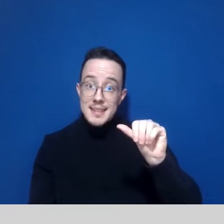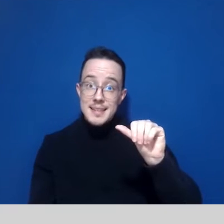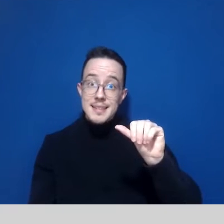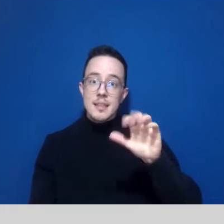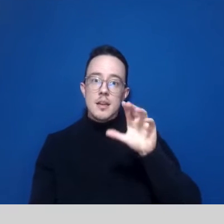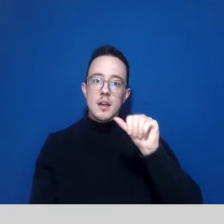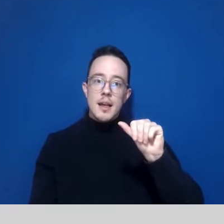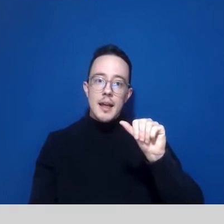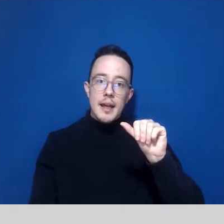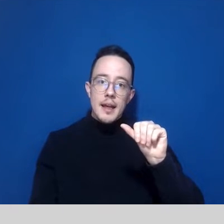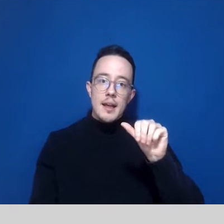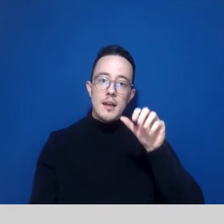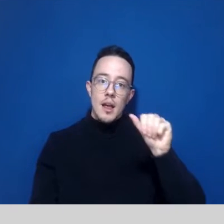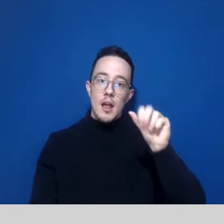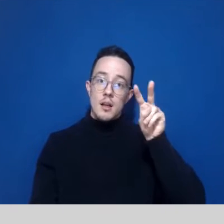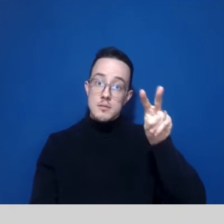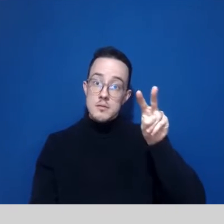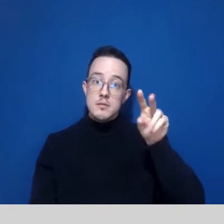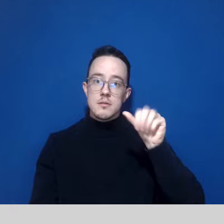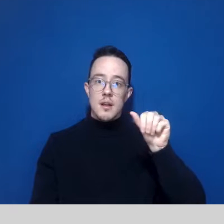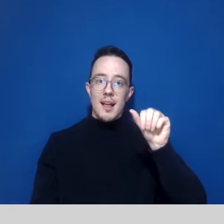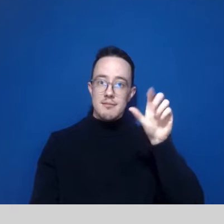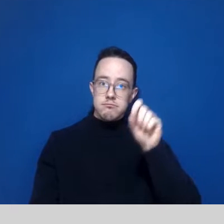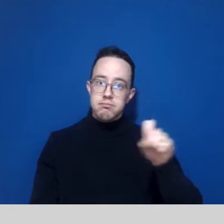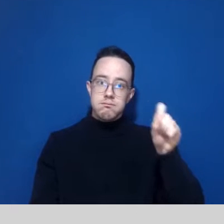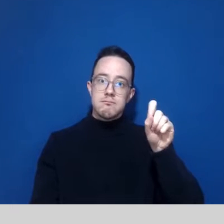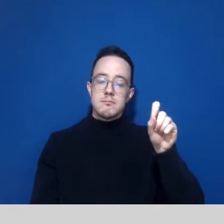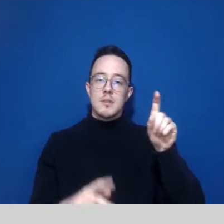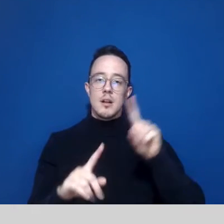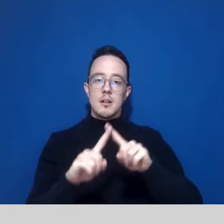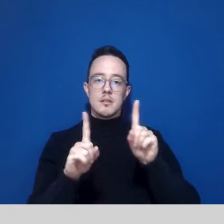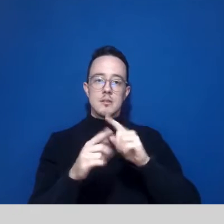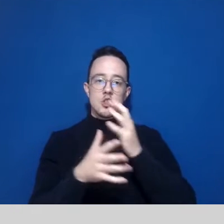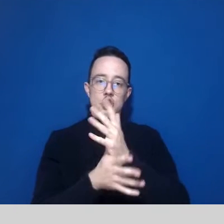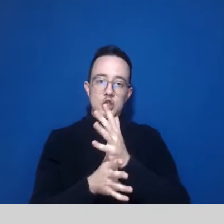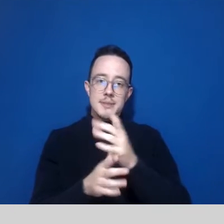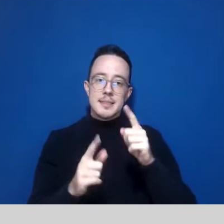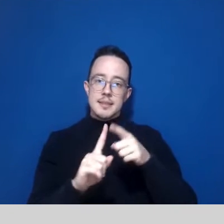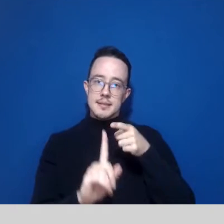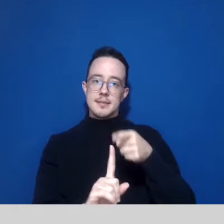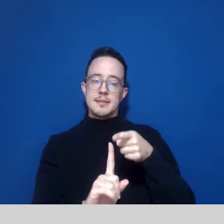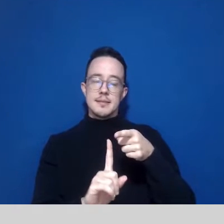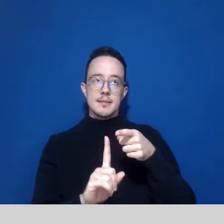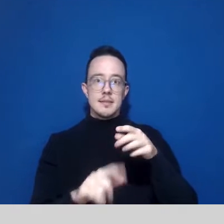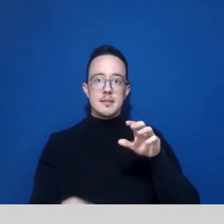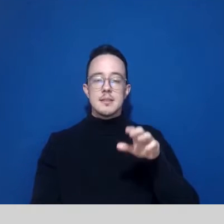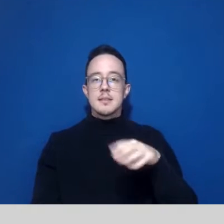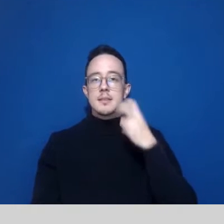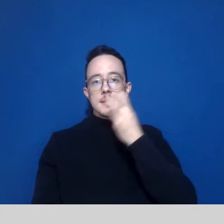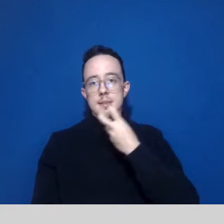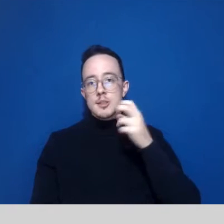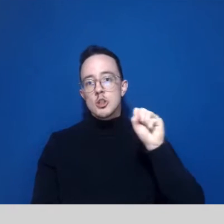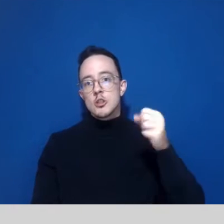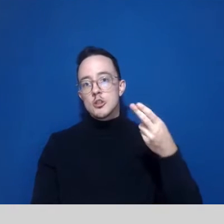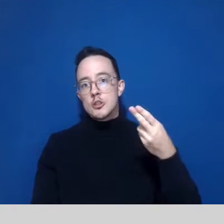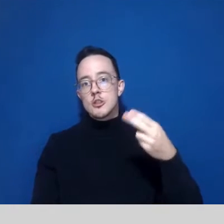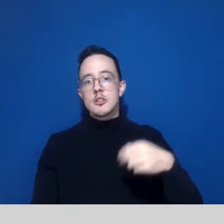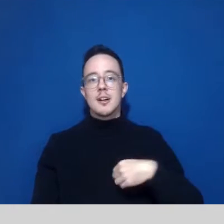So, for example, for these few A's and the scharfes S, which is a sharp S in German, corresponds to S, in some grammar cases,